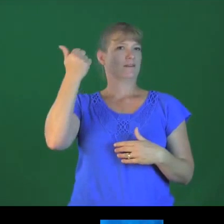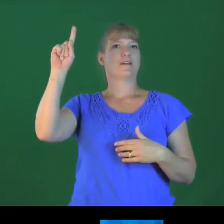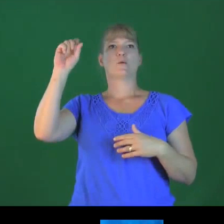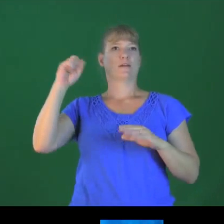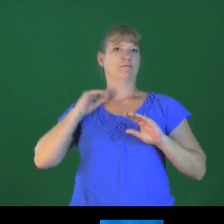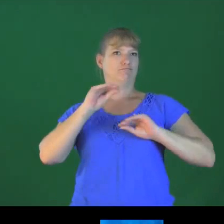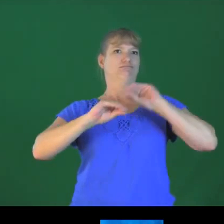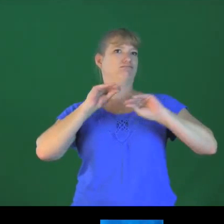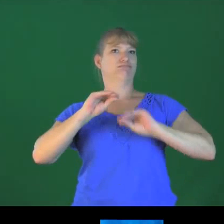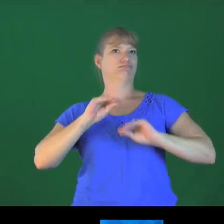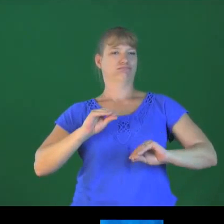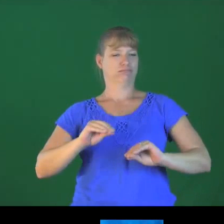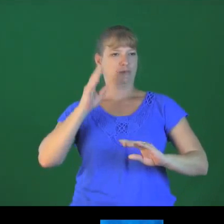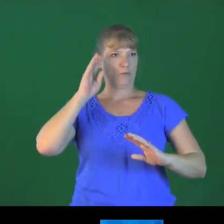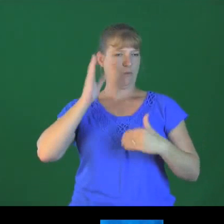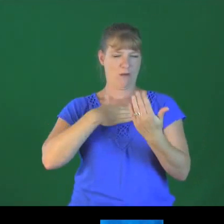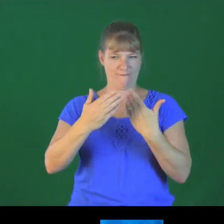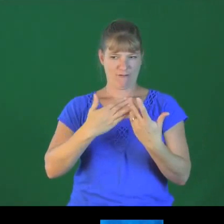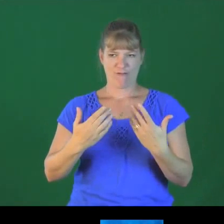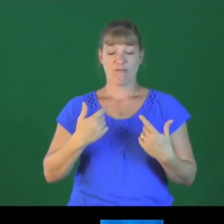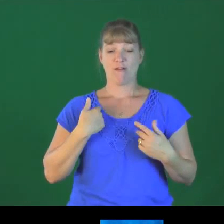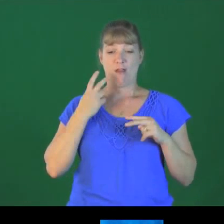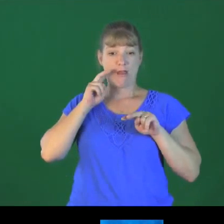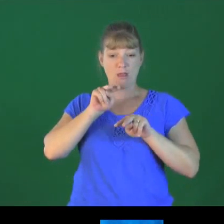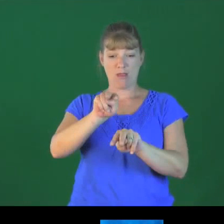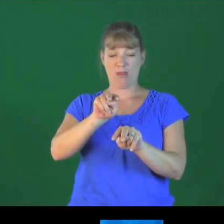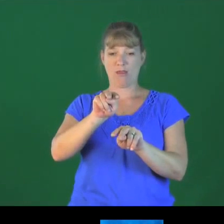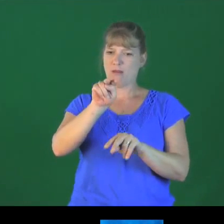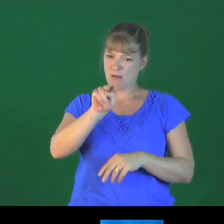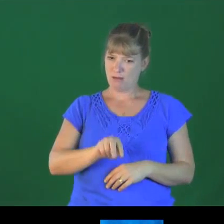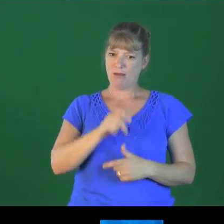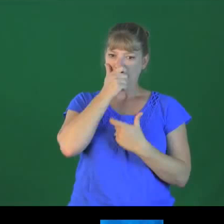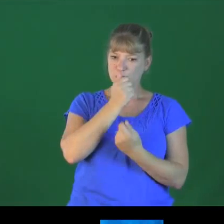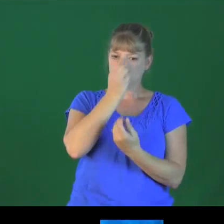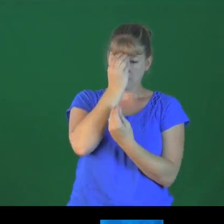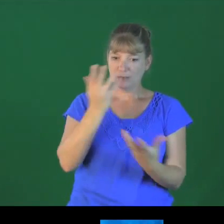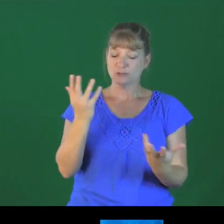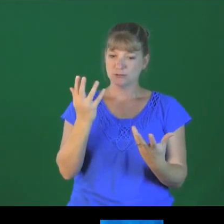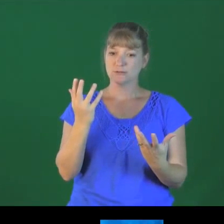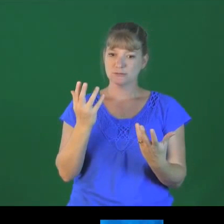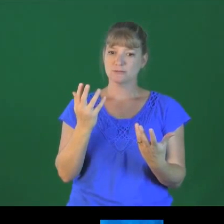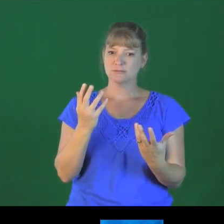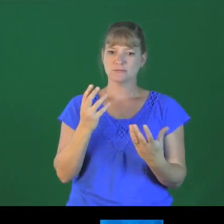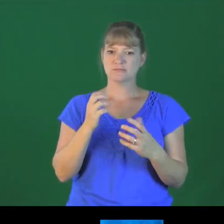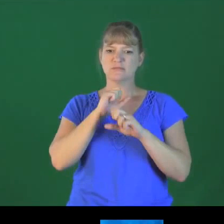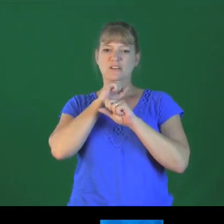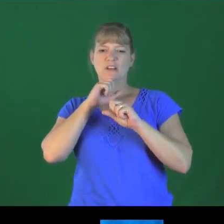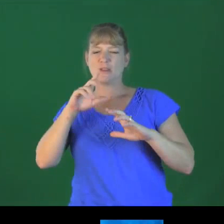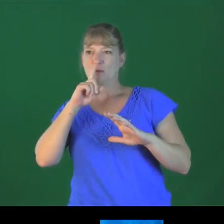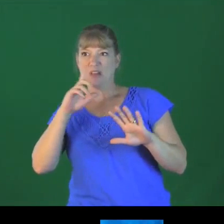on there. When I looked on it, I found it to have some interesting information on there, and nothing objectionable, but you never know